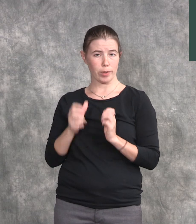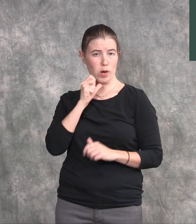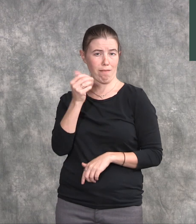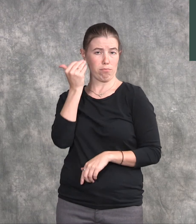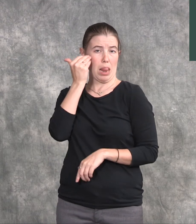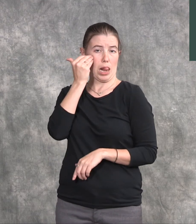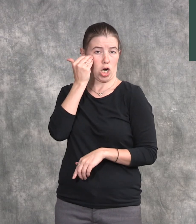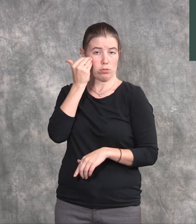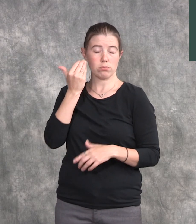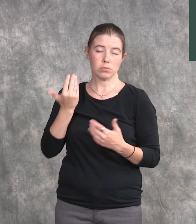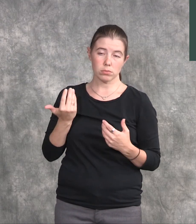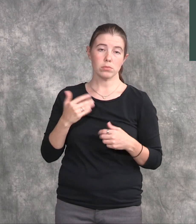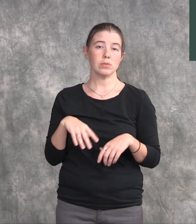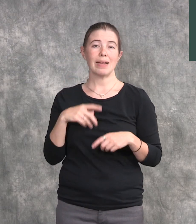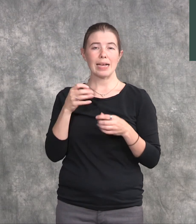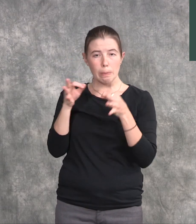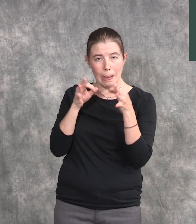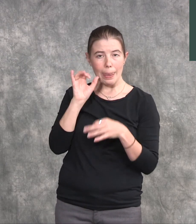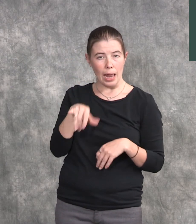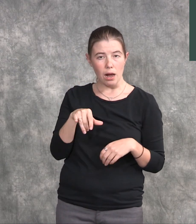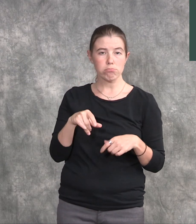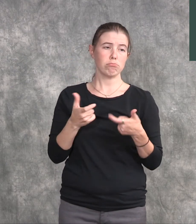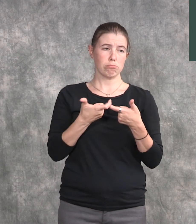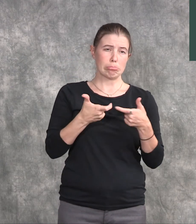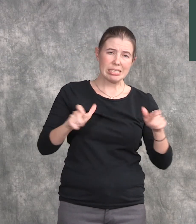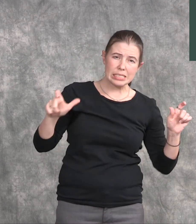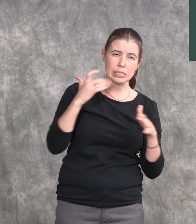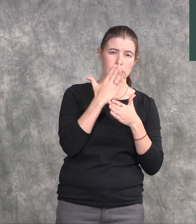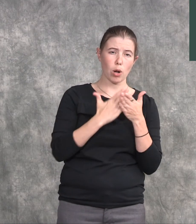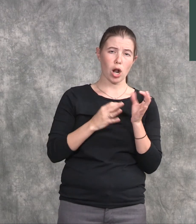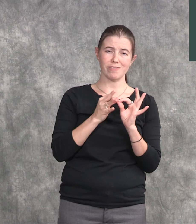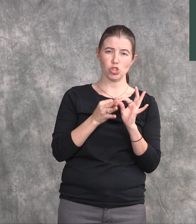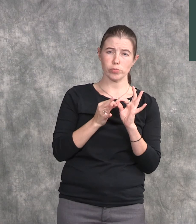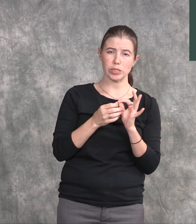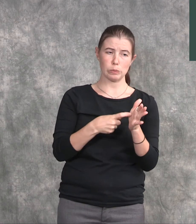and the interpreter is not familiar with, explain that a large part of interpreting